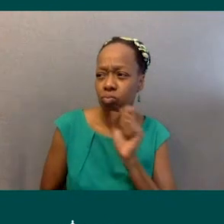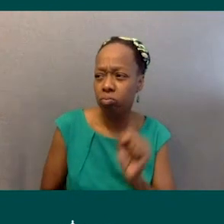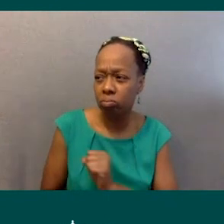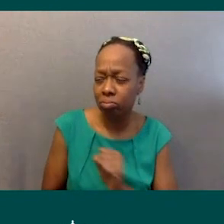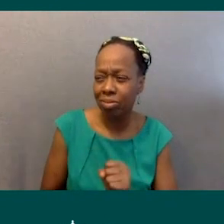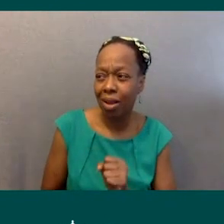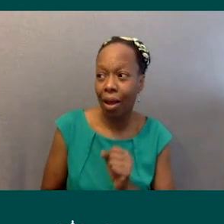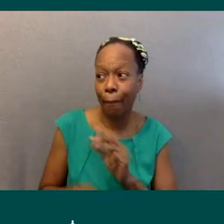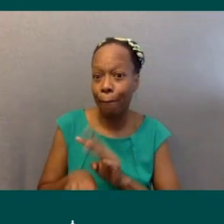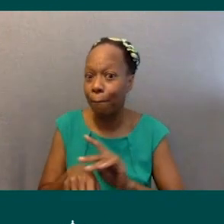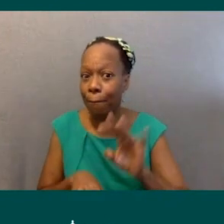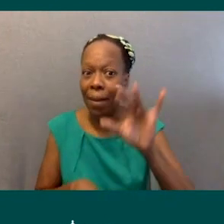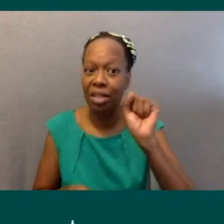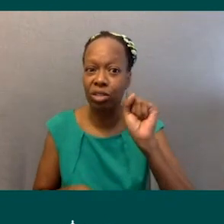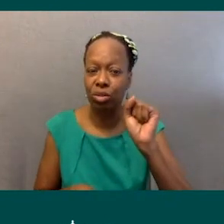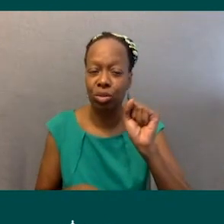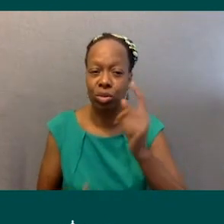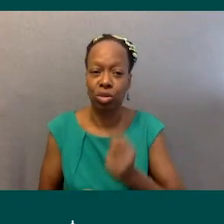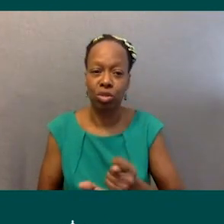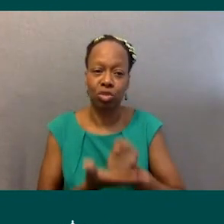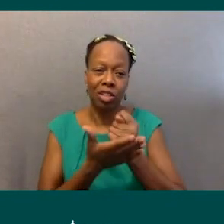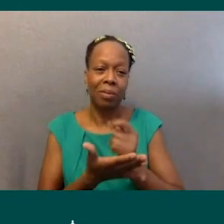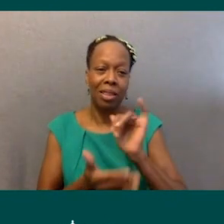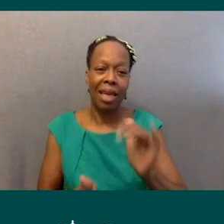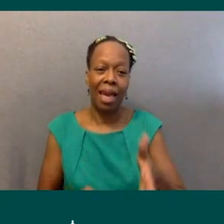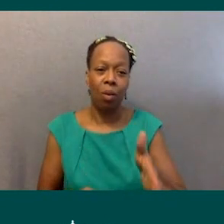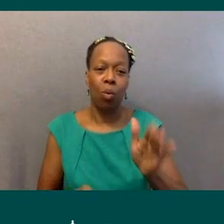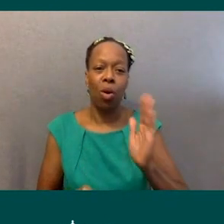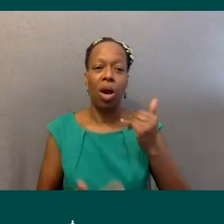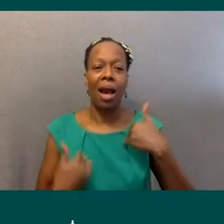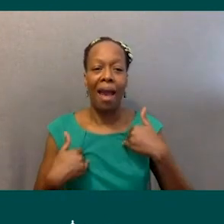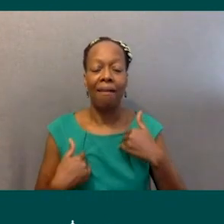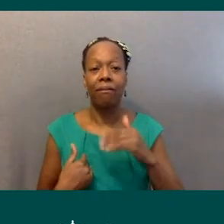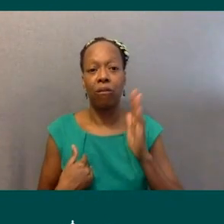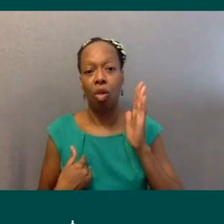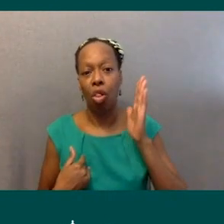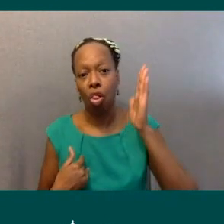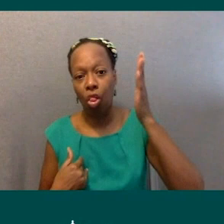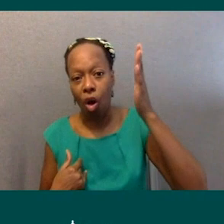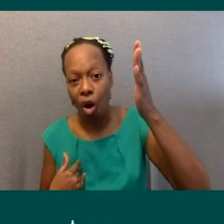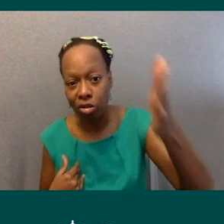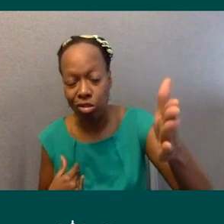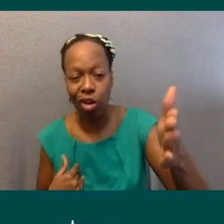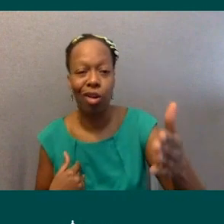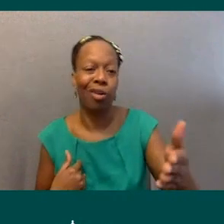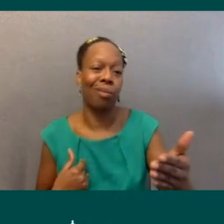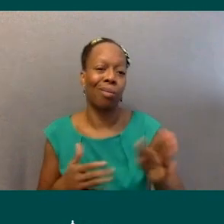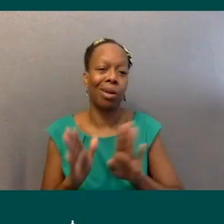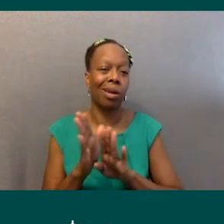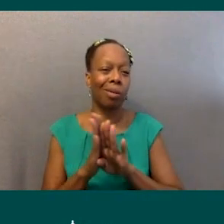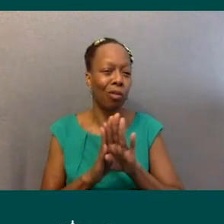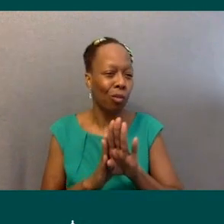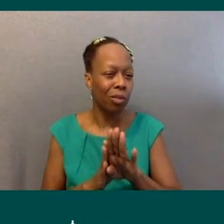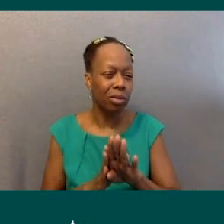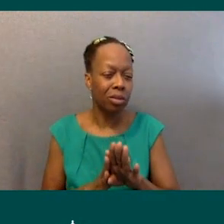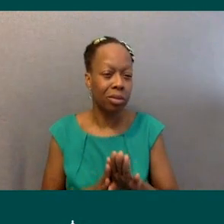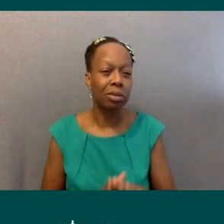is it going to make any difference in the long-term? And I think, you bring up a good point with trying to establish what is best evidence